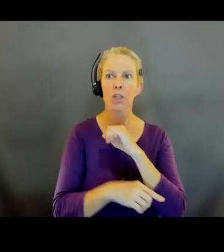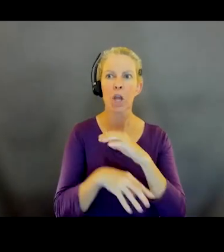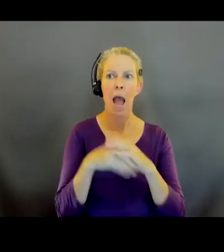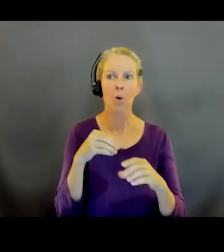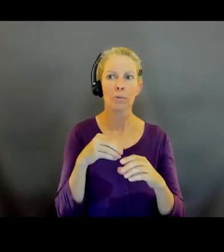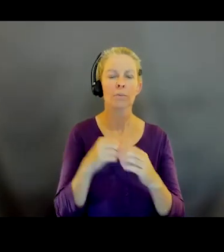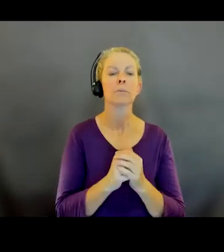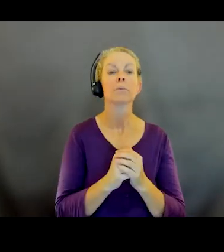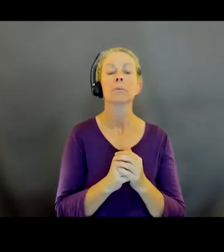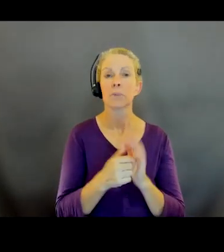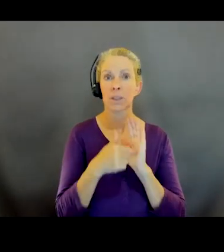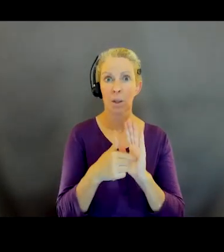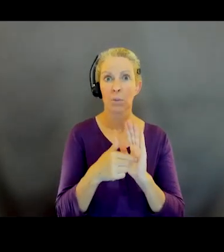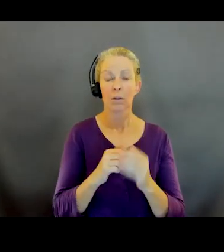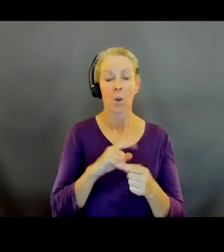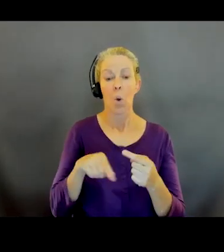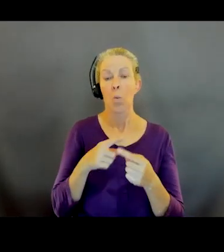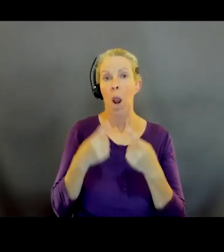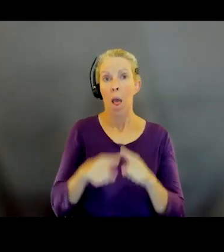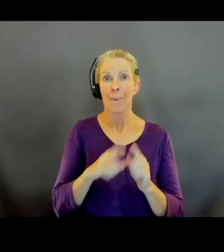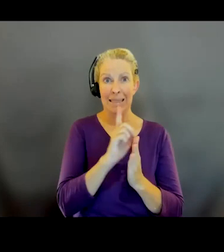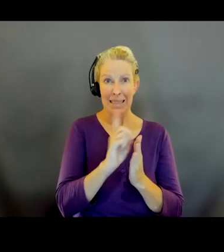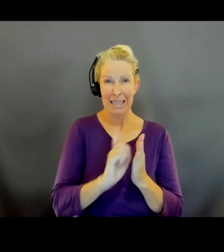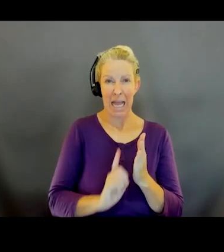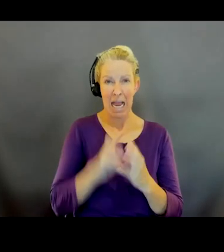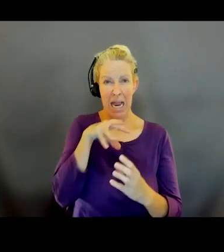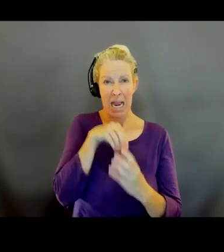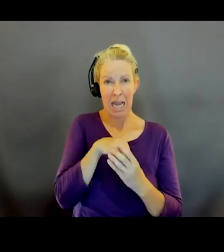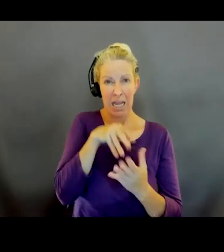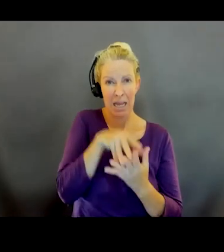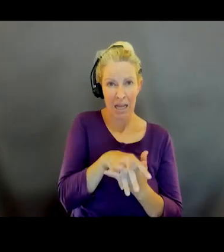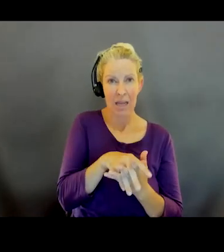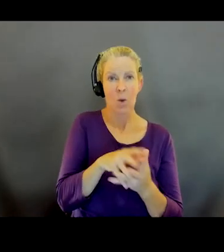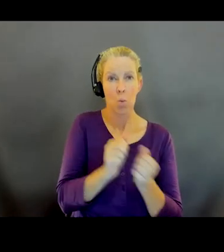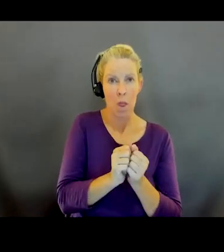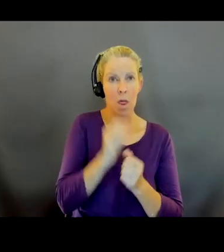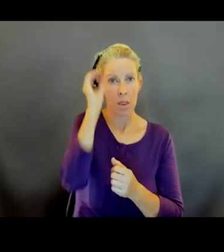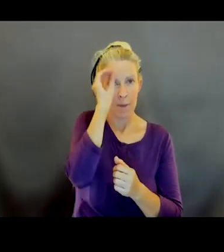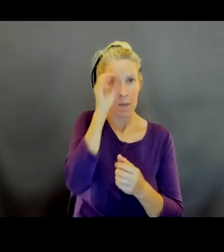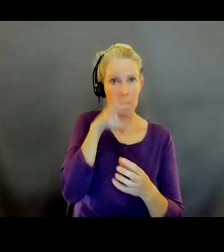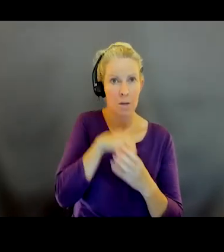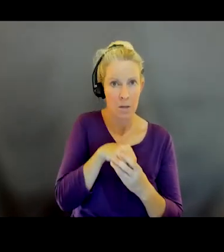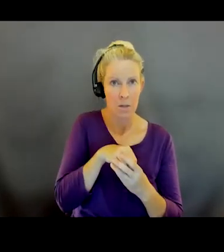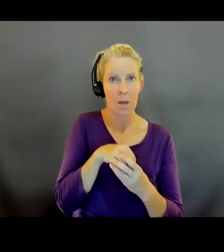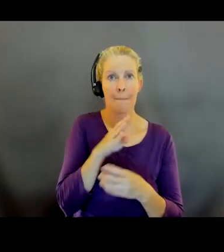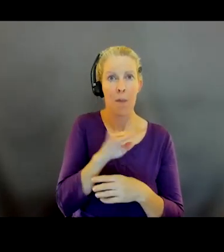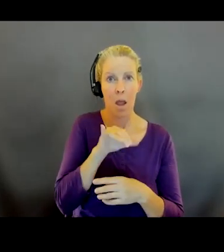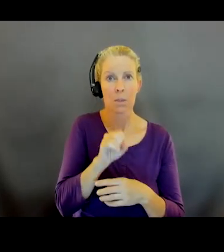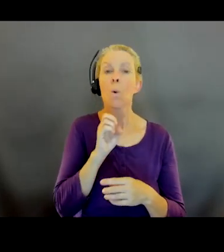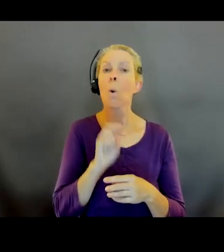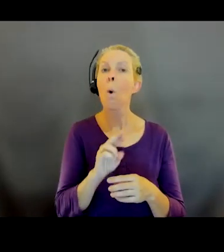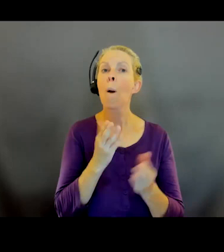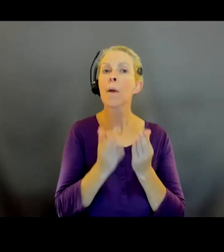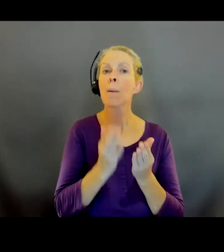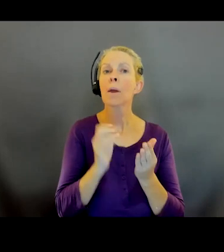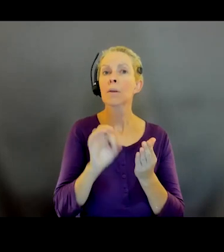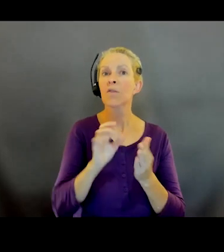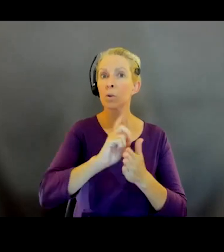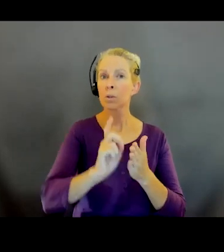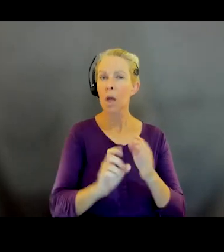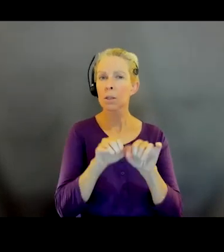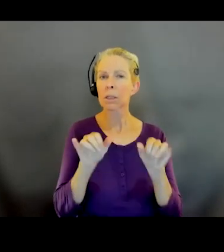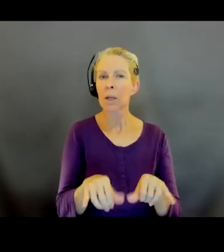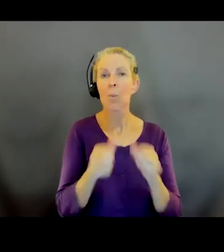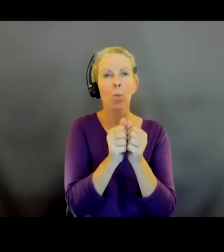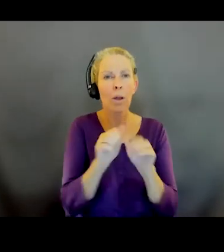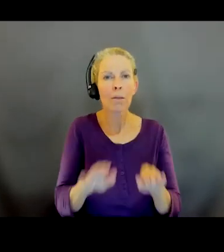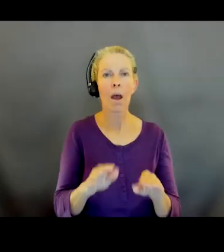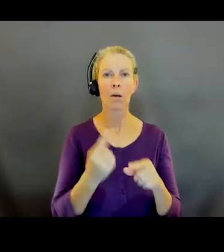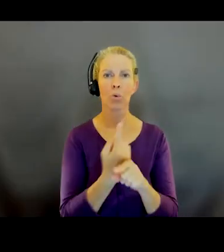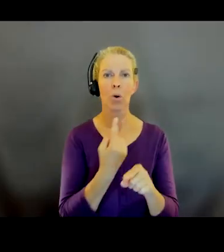to be biased or you design a system without a diversity, a representative diversity of data,